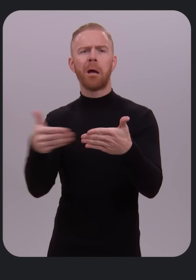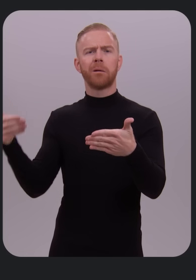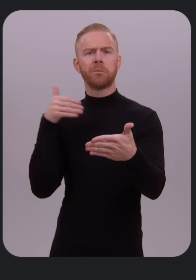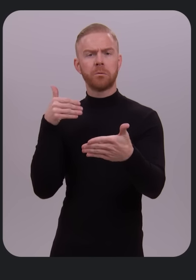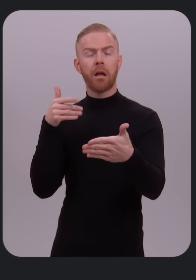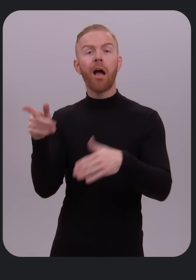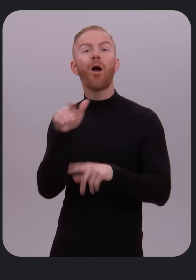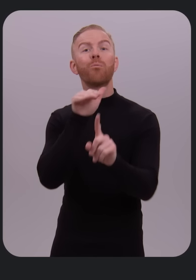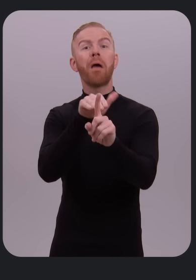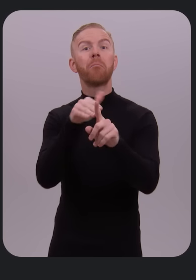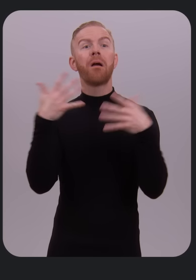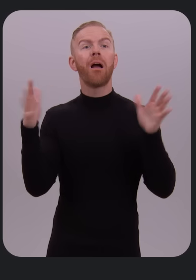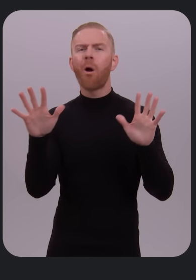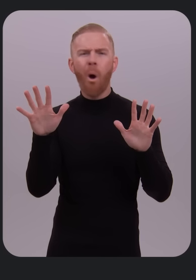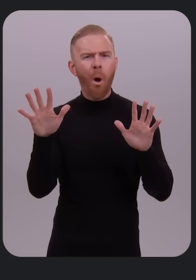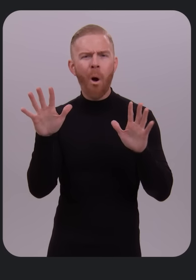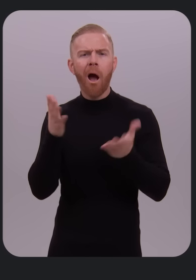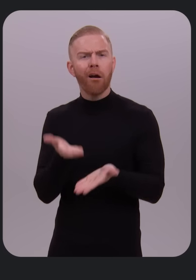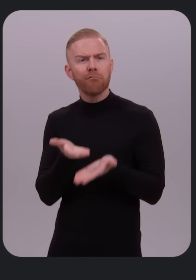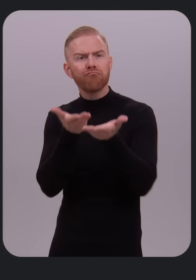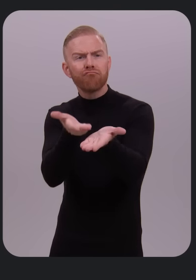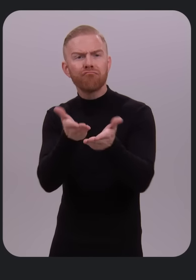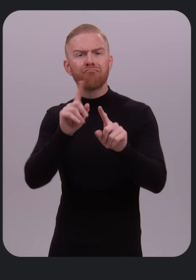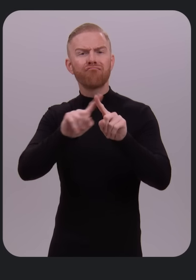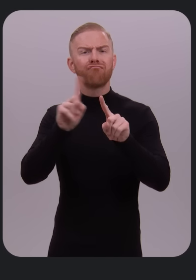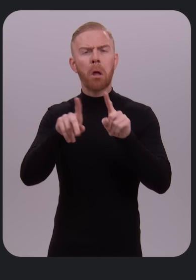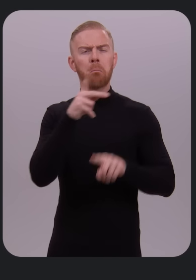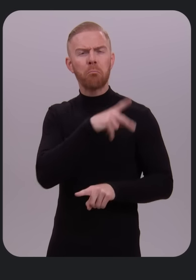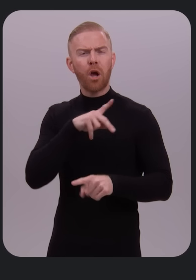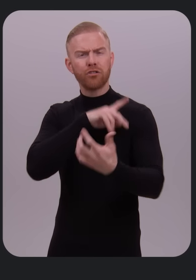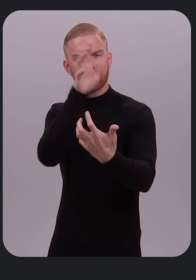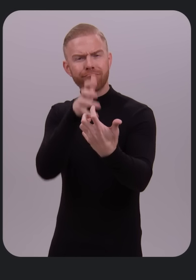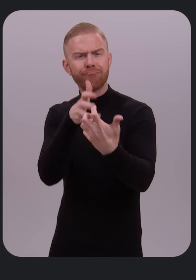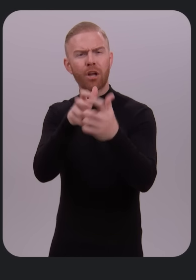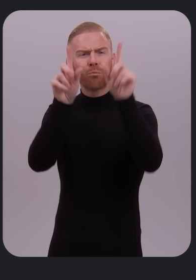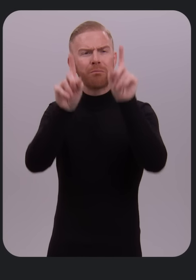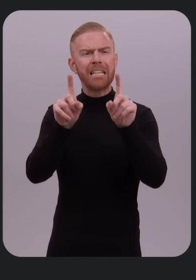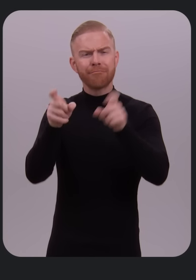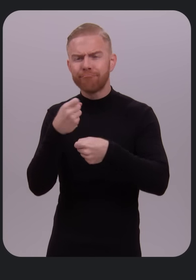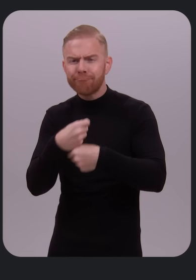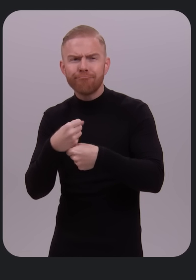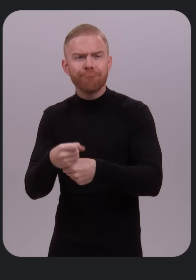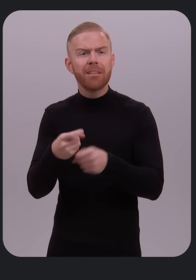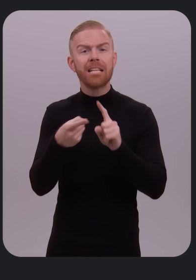It comes with personalized quizzes crafted from your materials, notes from your professor, even